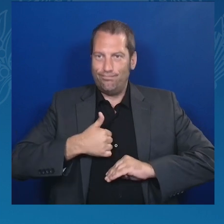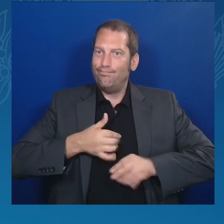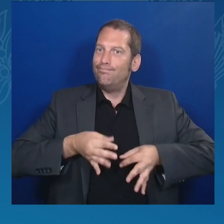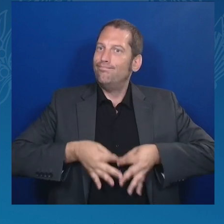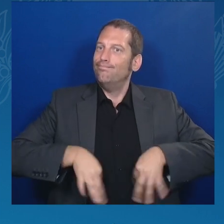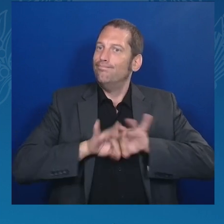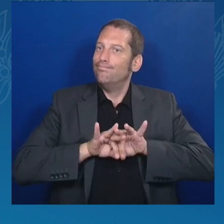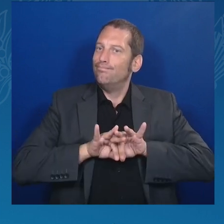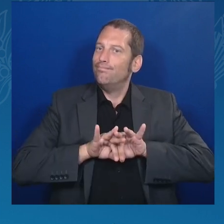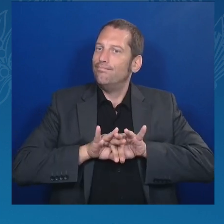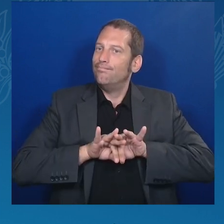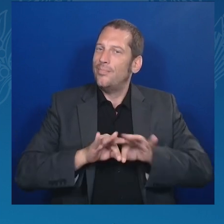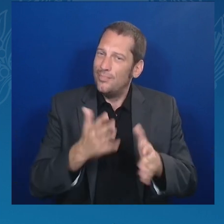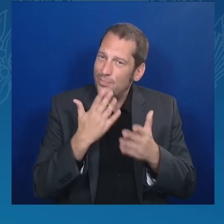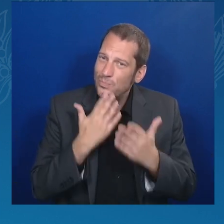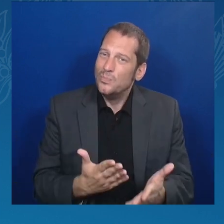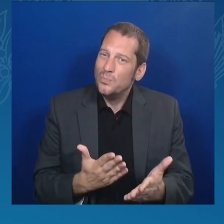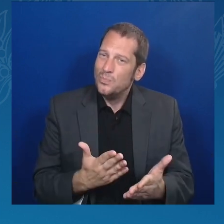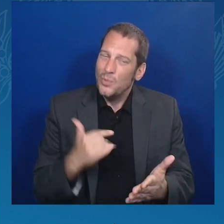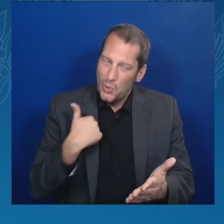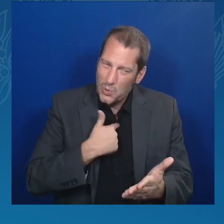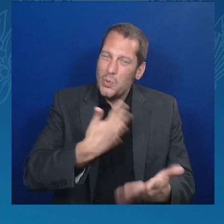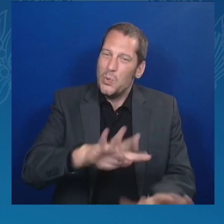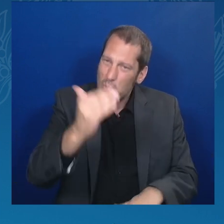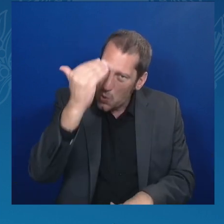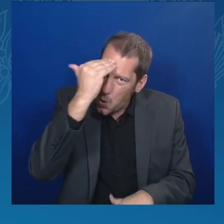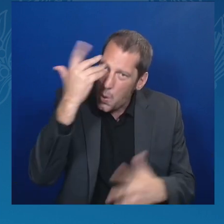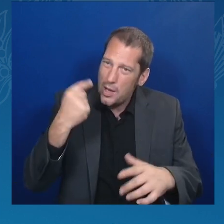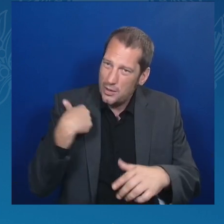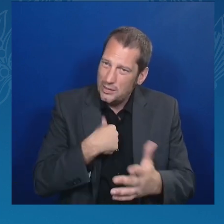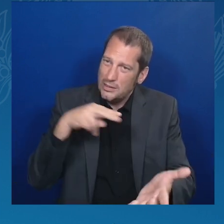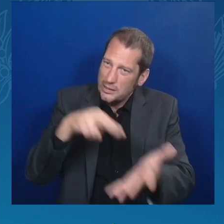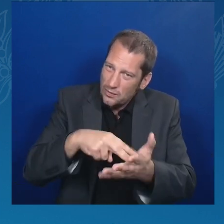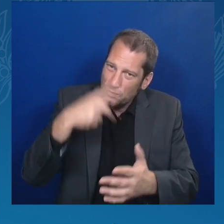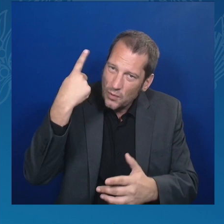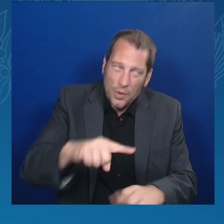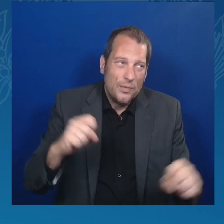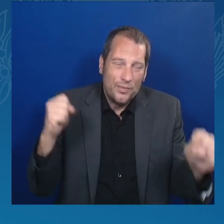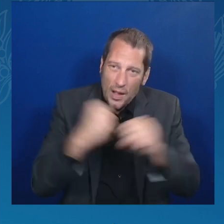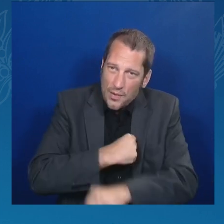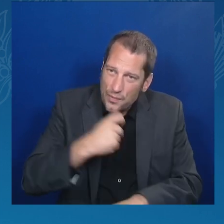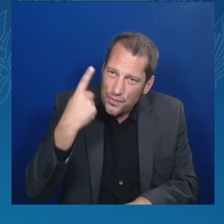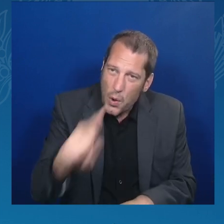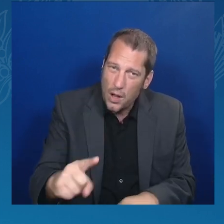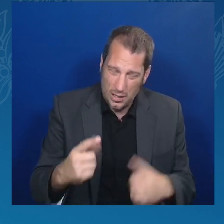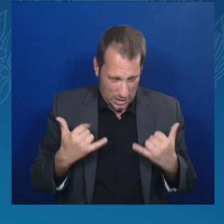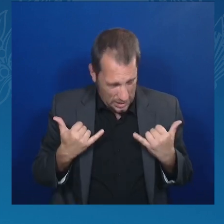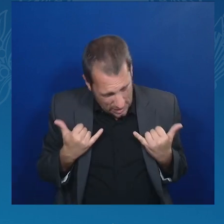And in this moment, our nation needs everyone here.